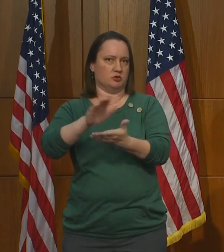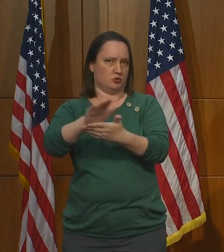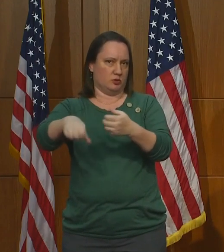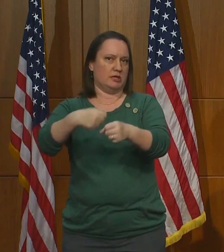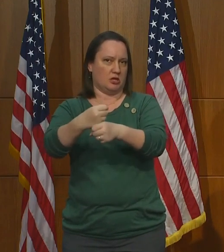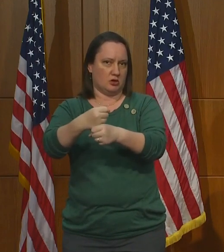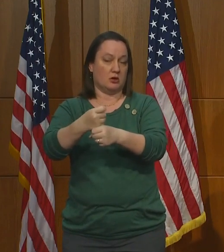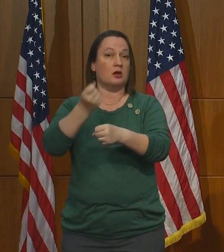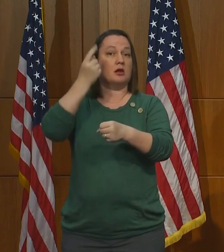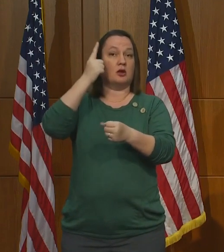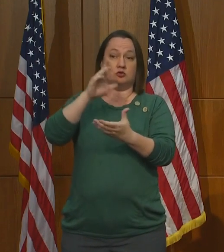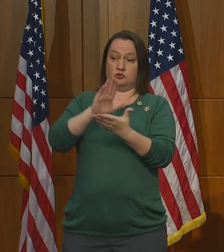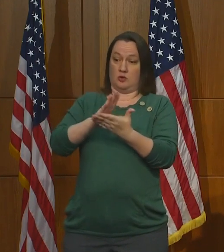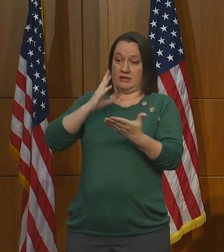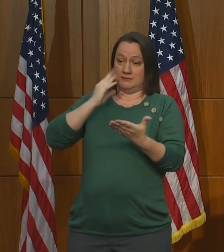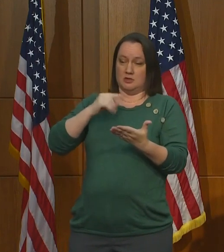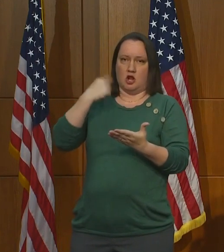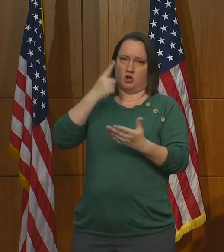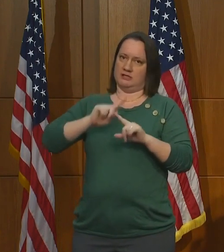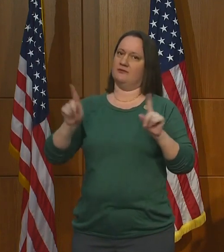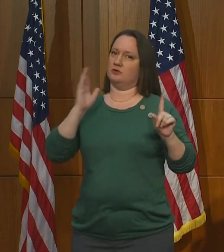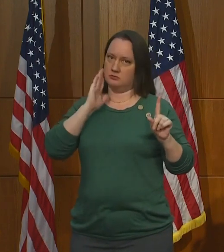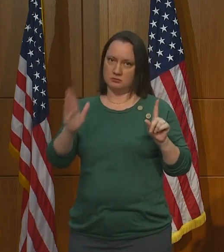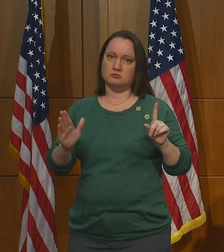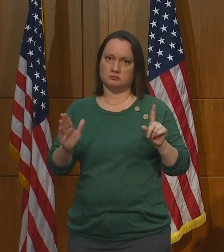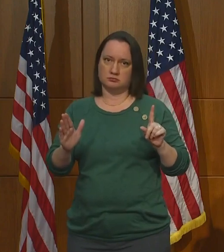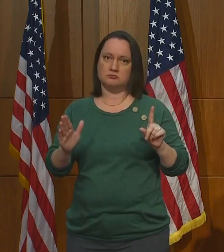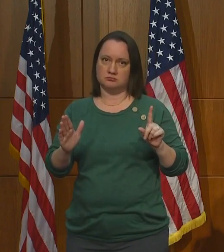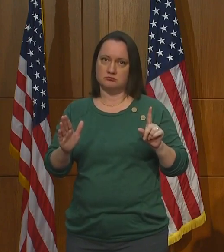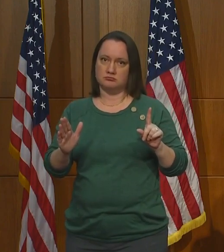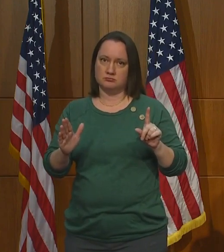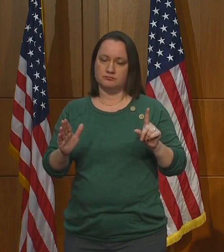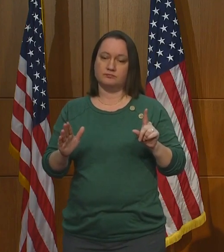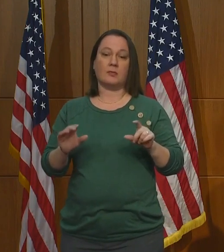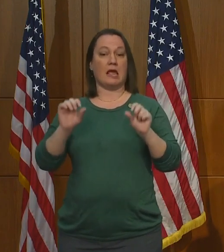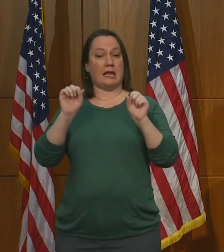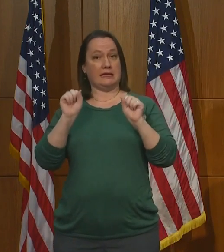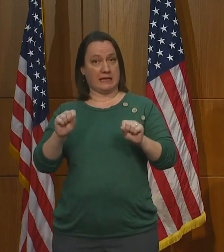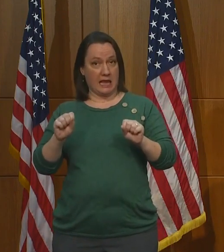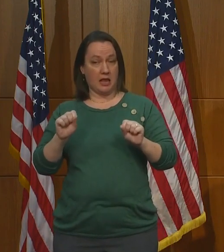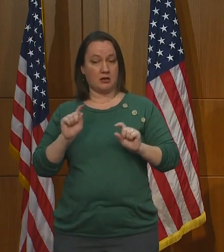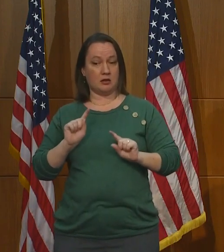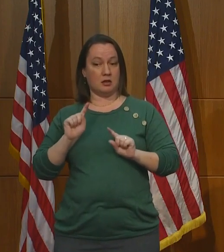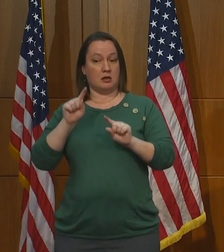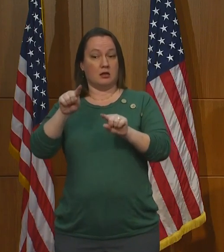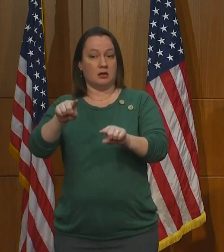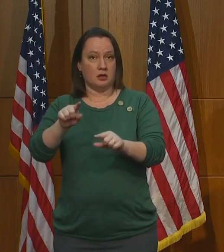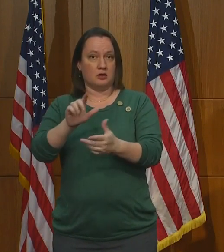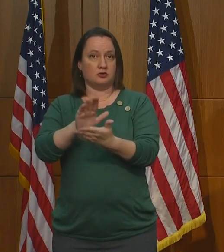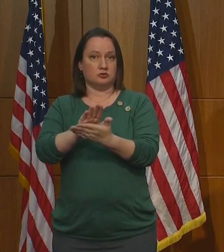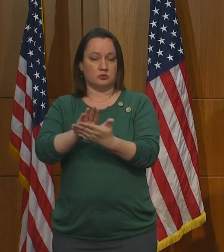YEAR BUT THE SCHOOL EXPERIENCE WILL LOOK VERY DIFFERENT. THESE